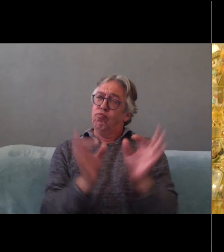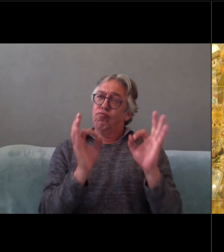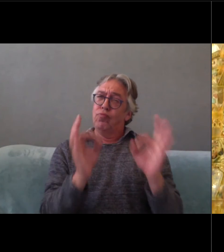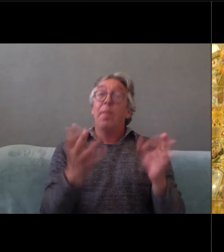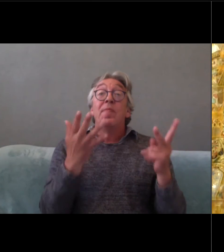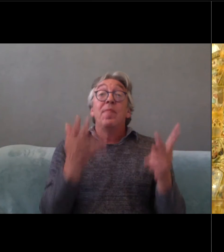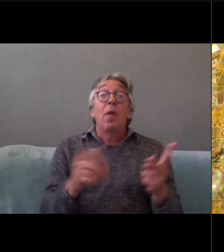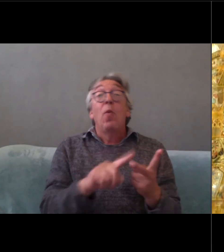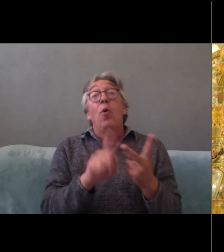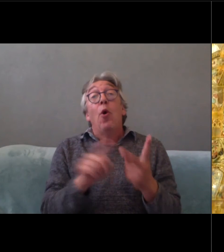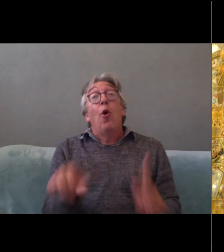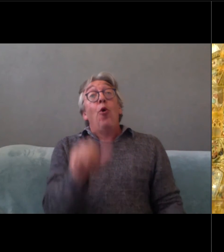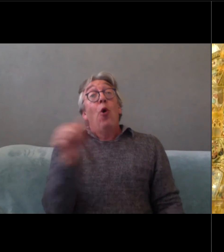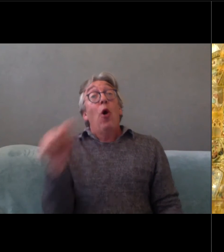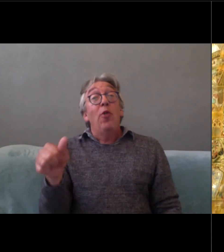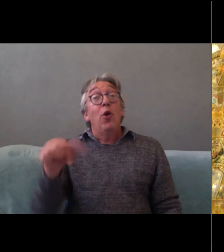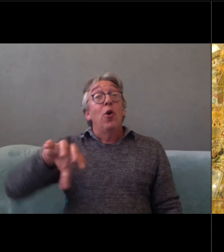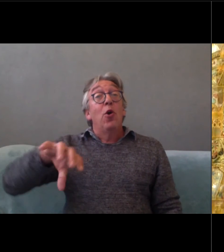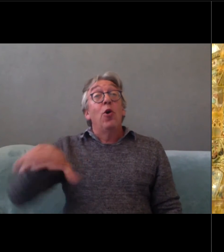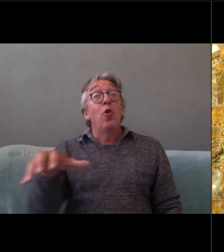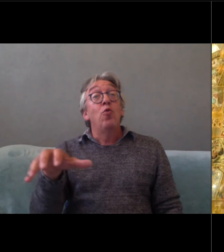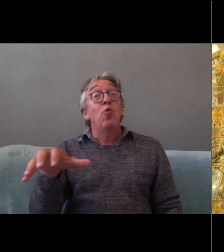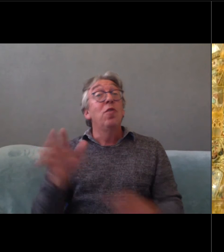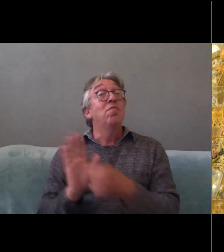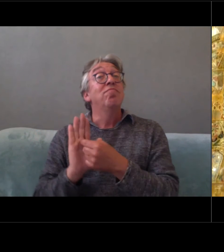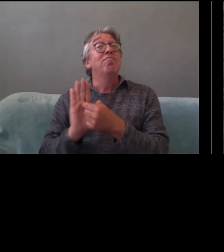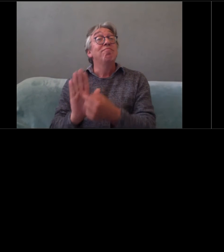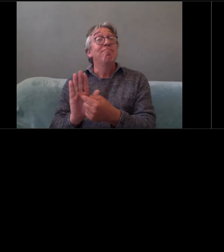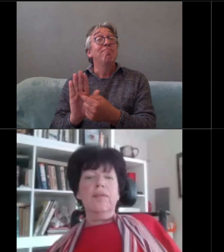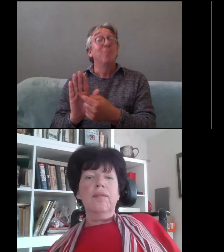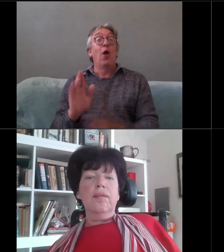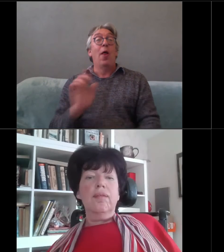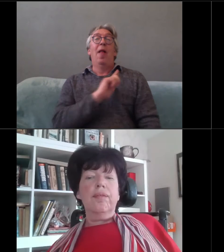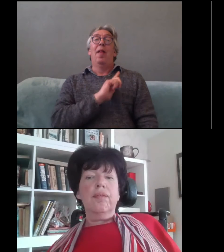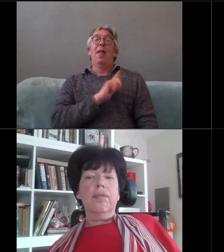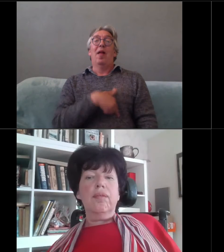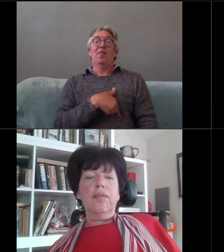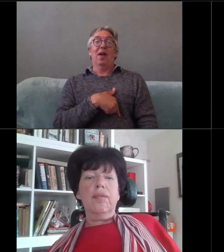Who has also, Gunta will be the one in charge of the intervention.